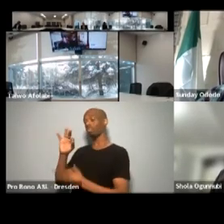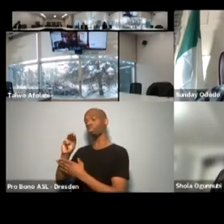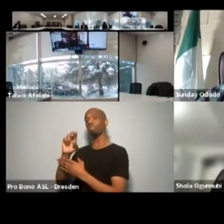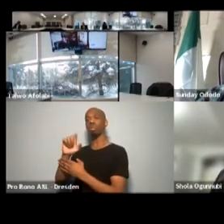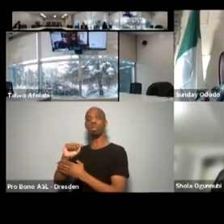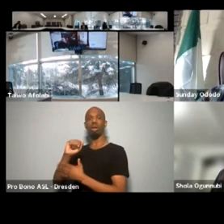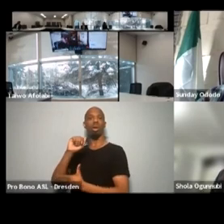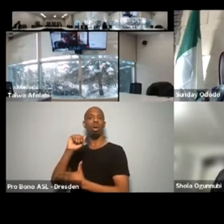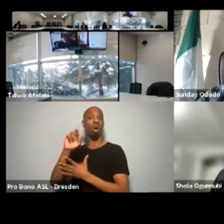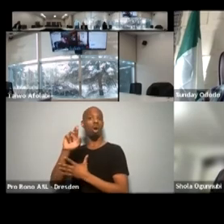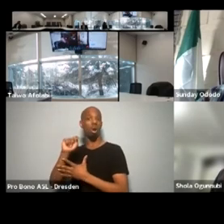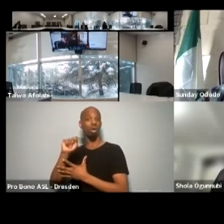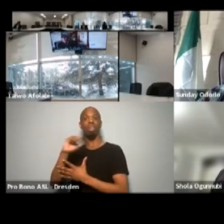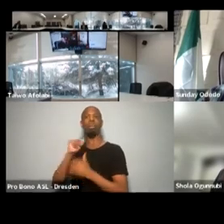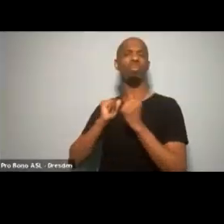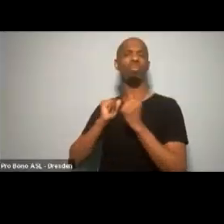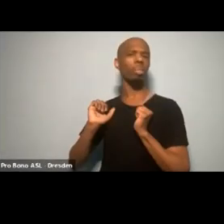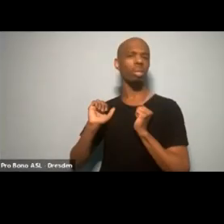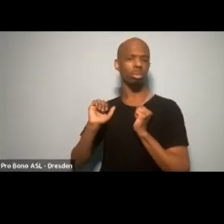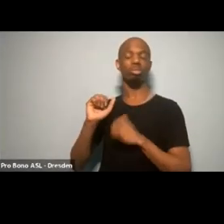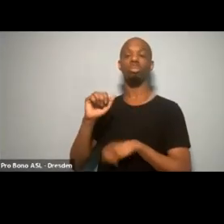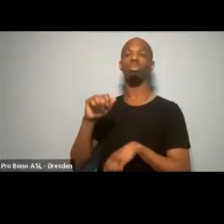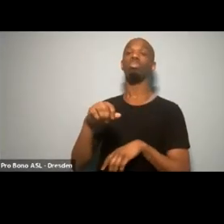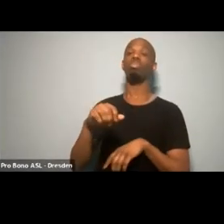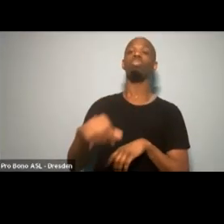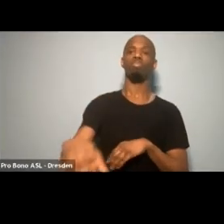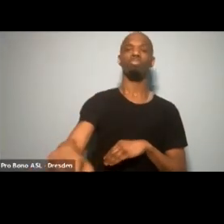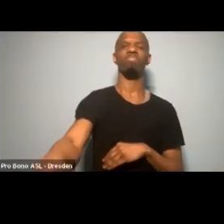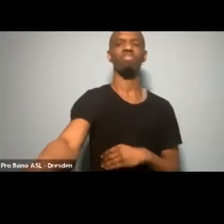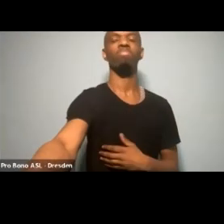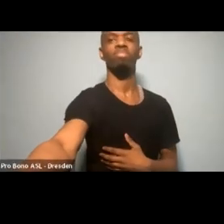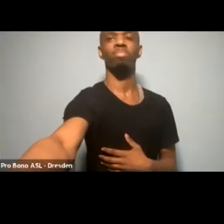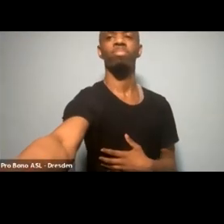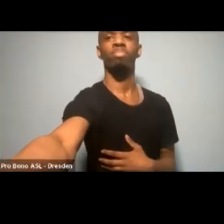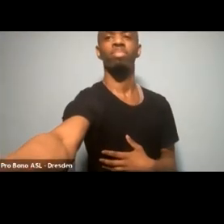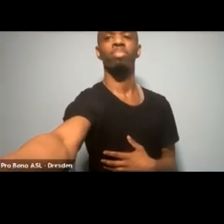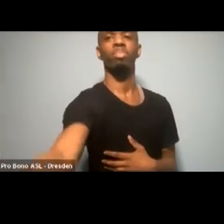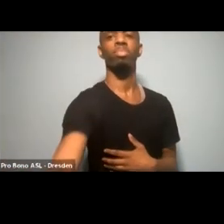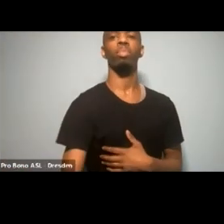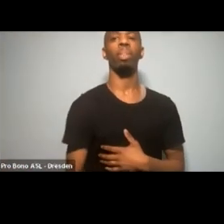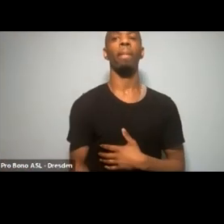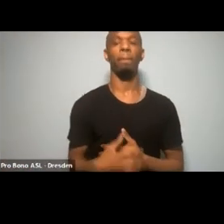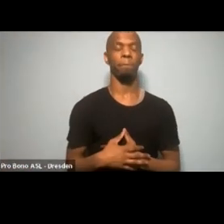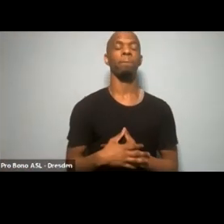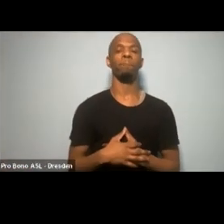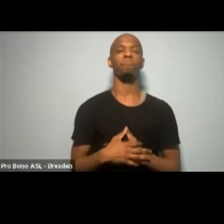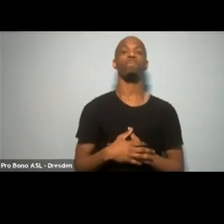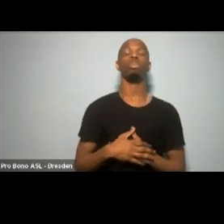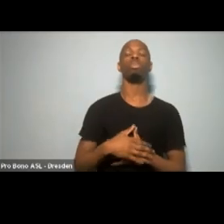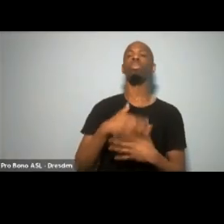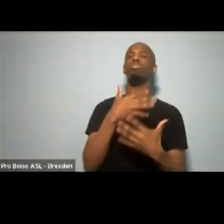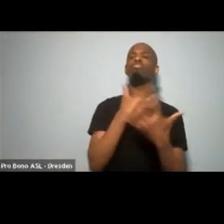And I can't speak about the Center for Socially Engaged Theater without highlighting